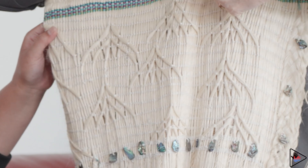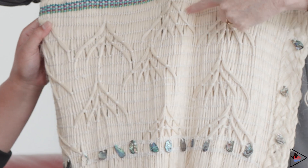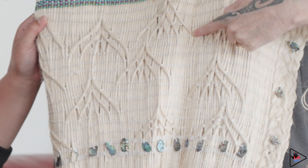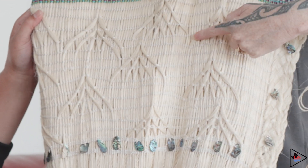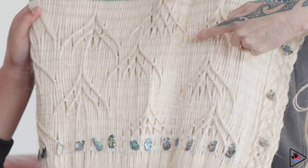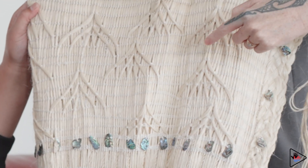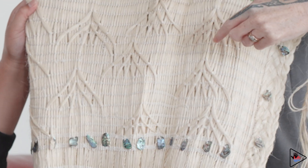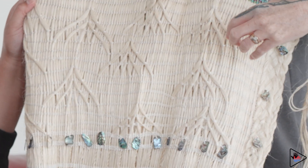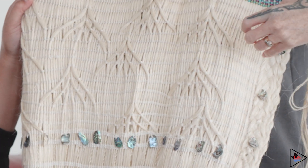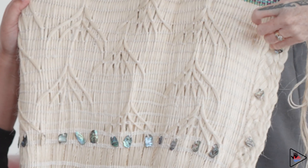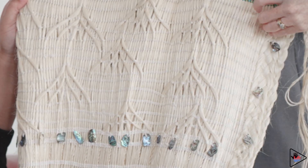this shape